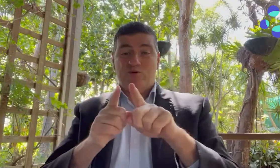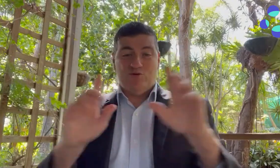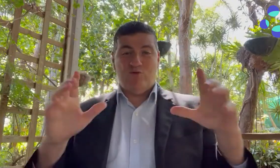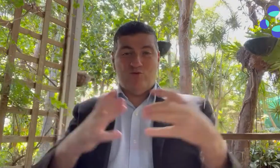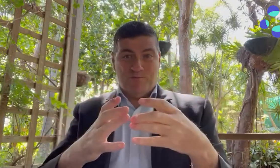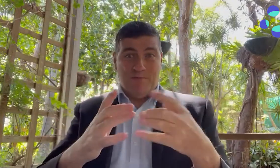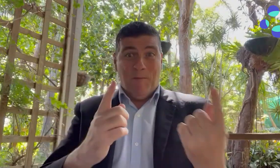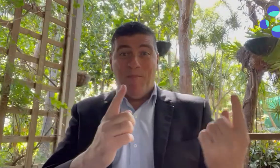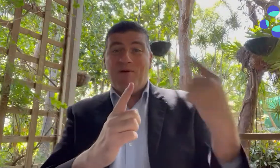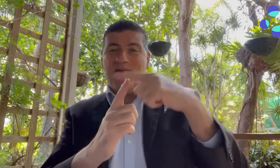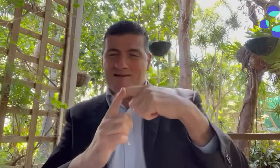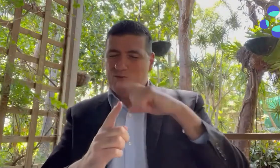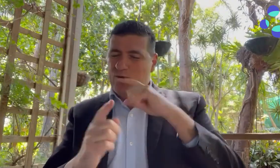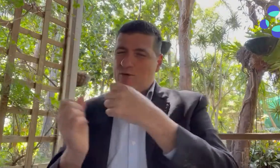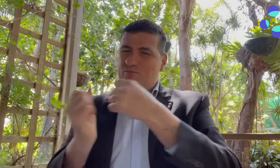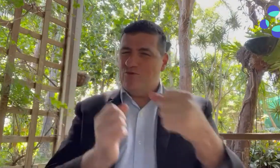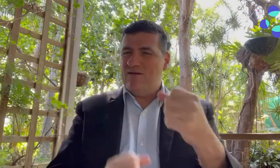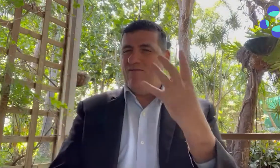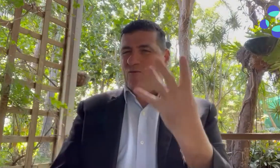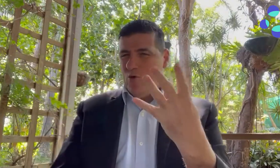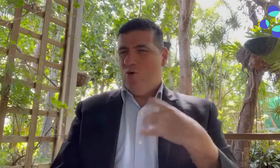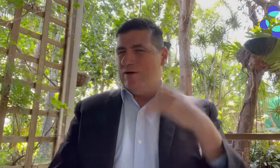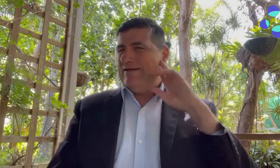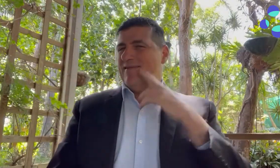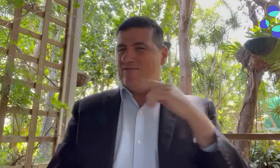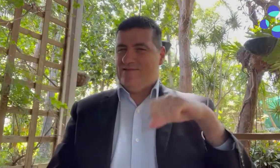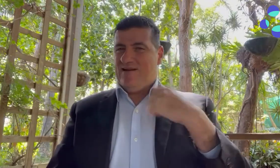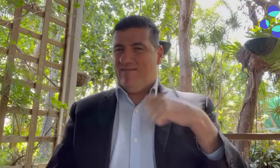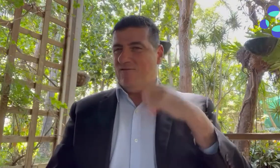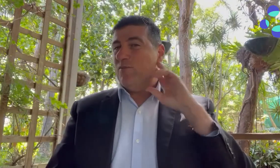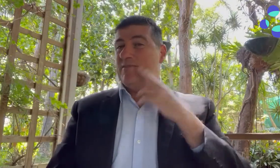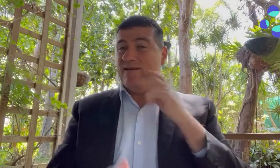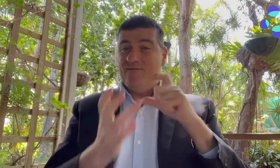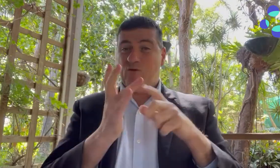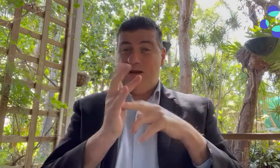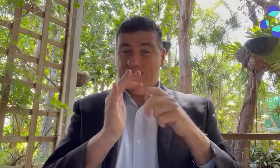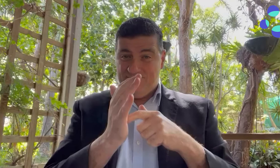as well as four additional Deaf staff members from Deaf Connect.